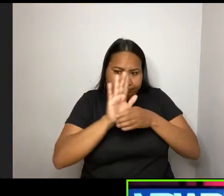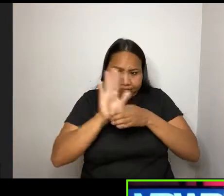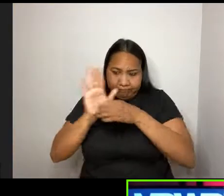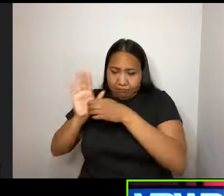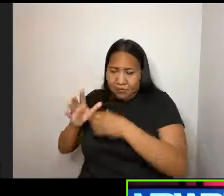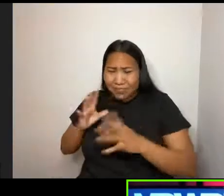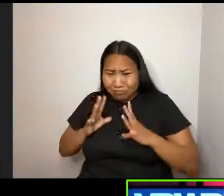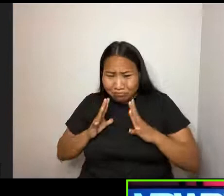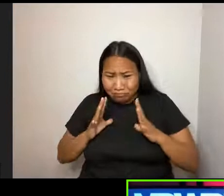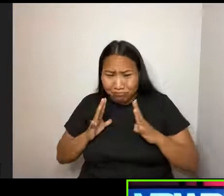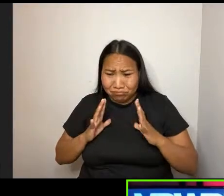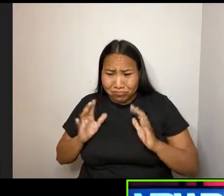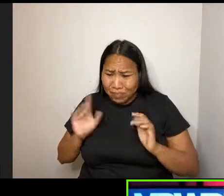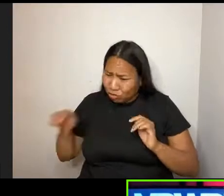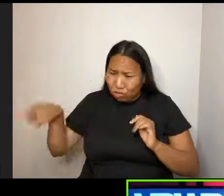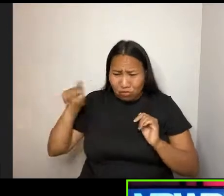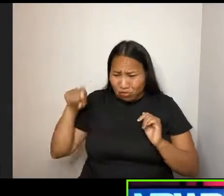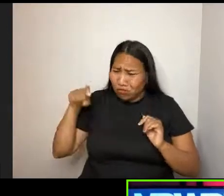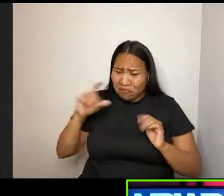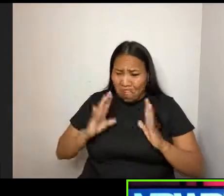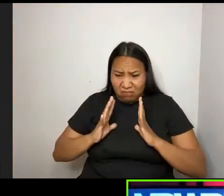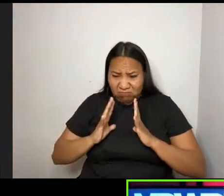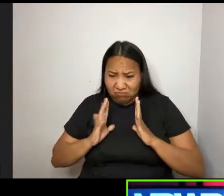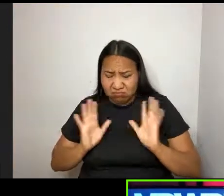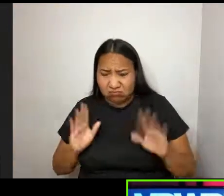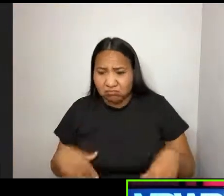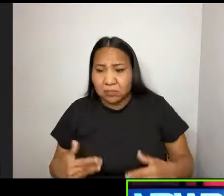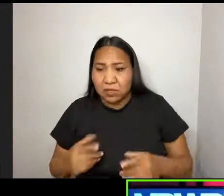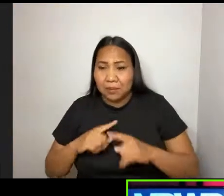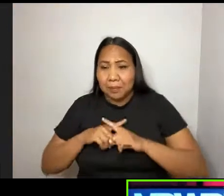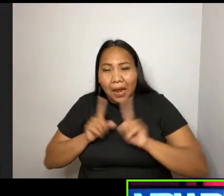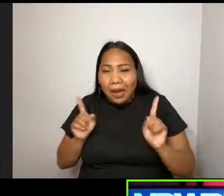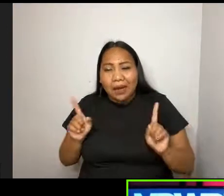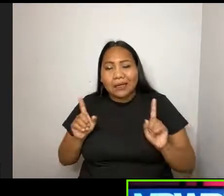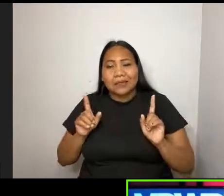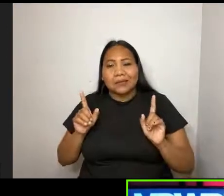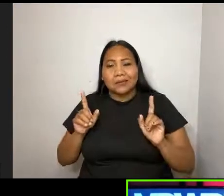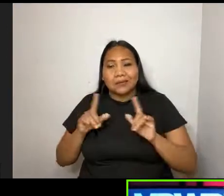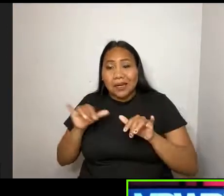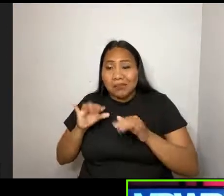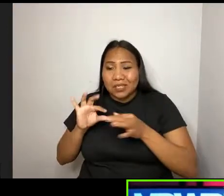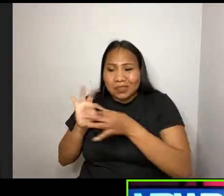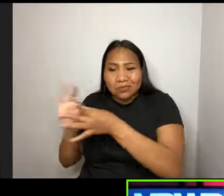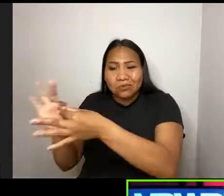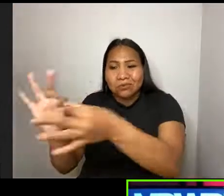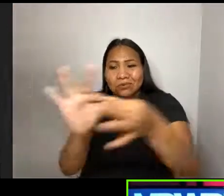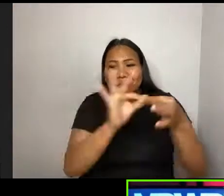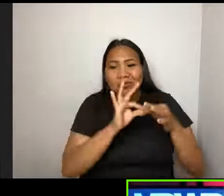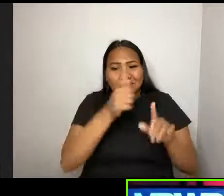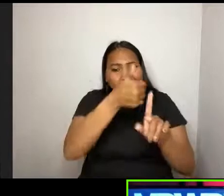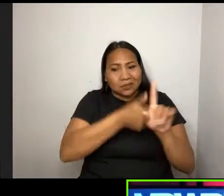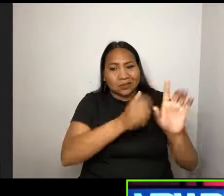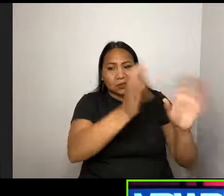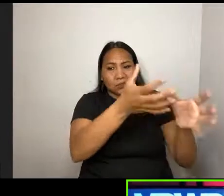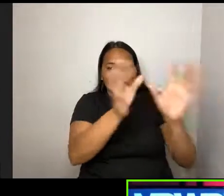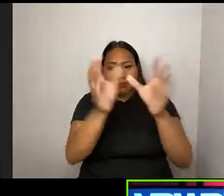needs to be something that connects, that links together all of those groups because until we have